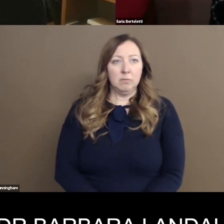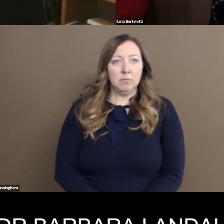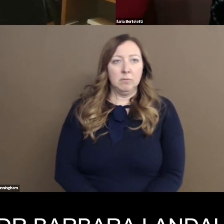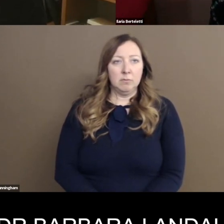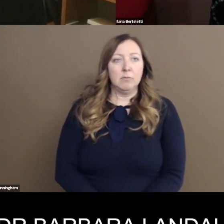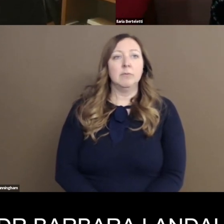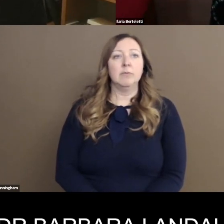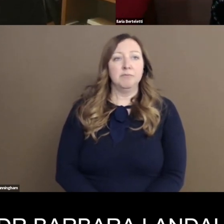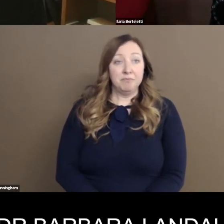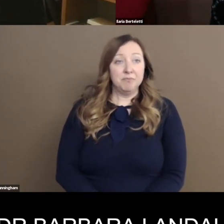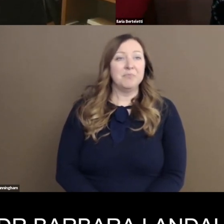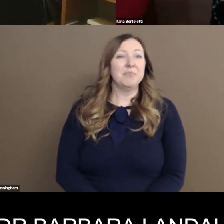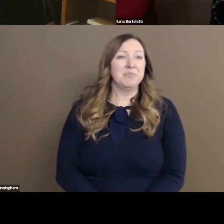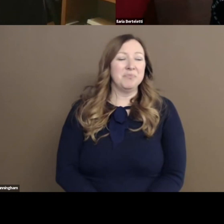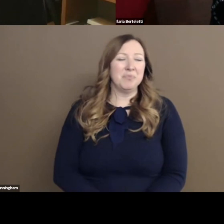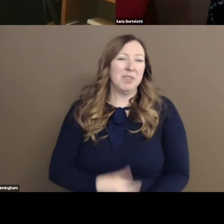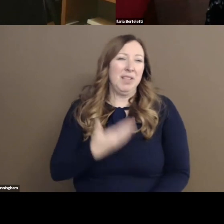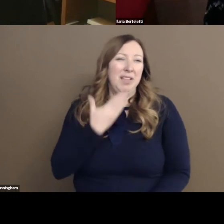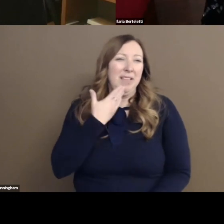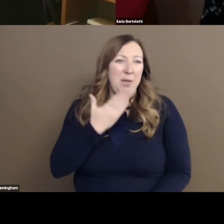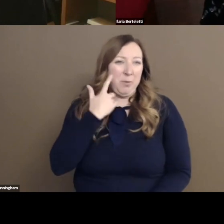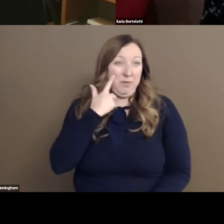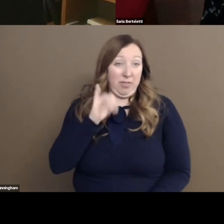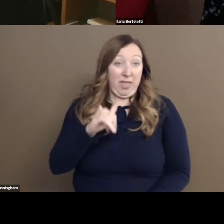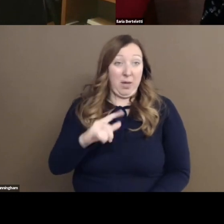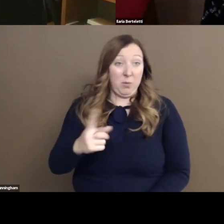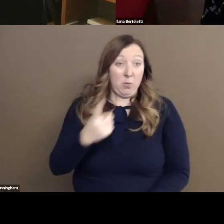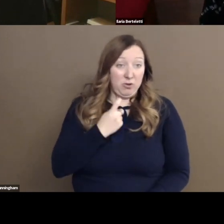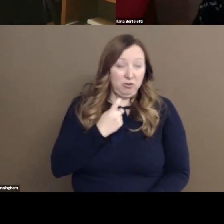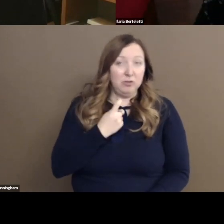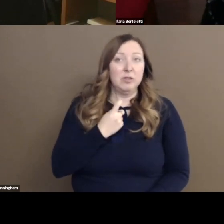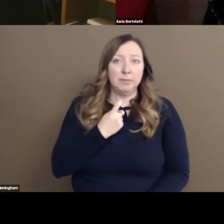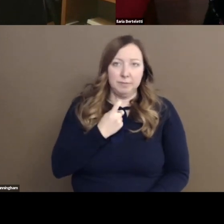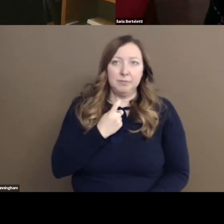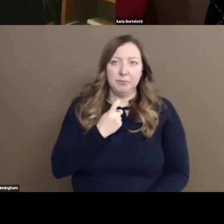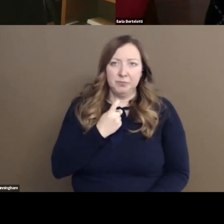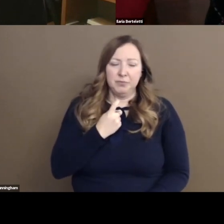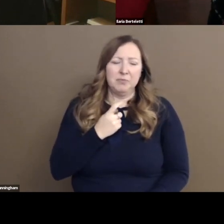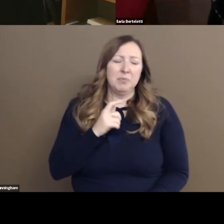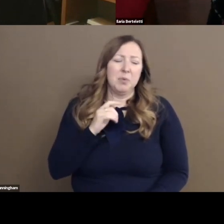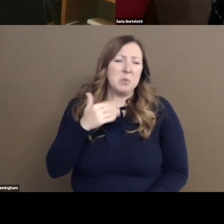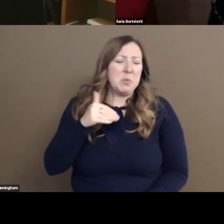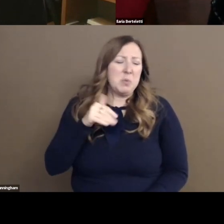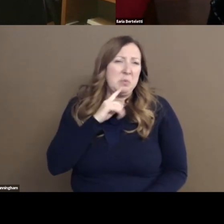thank you for that question um i think